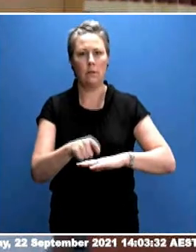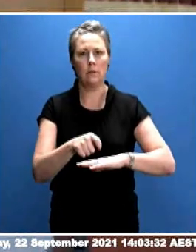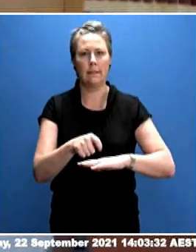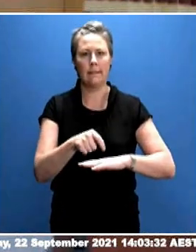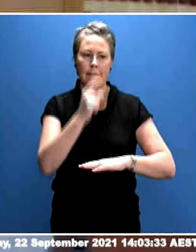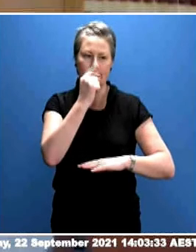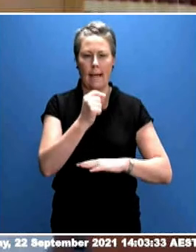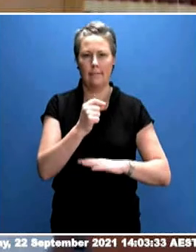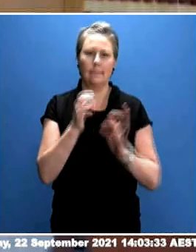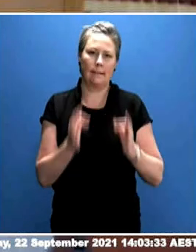All right.